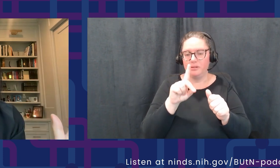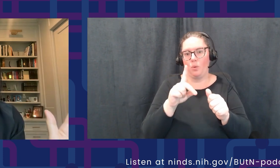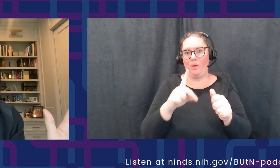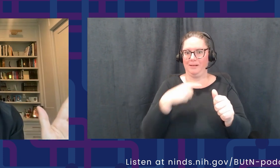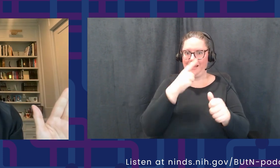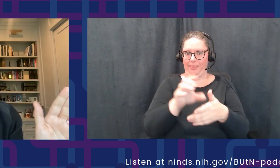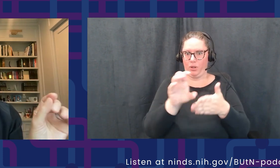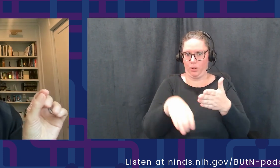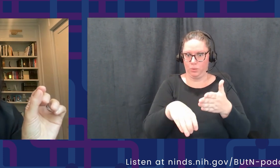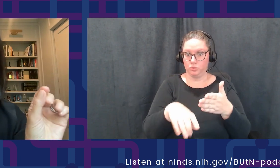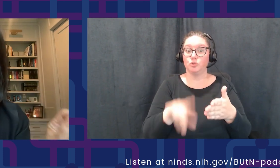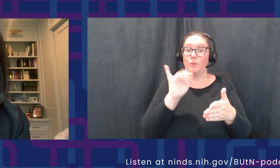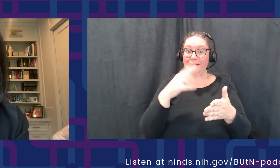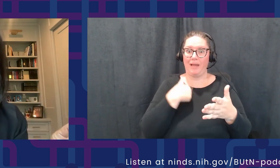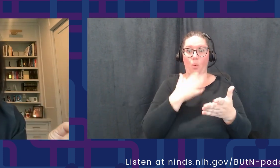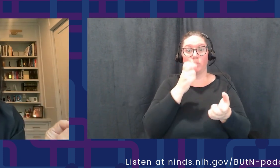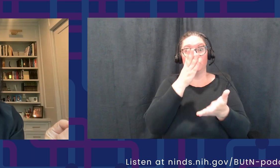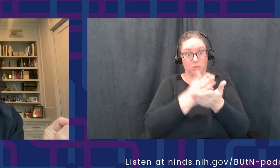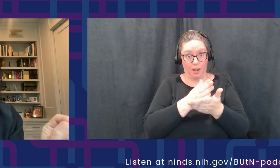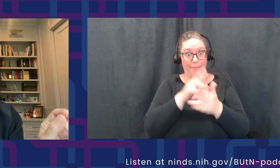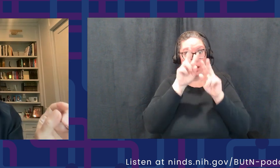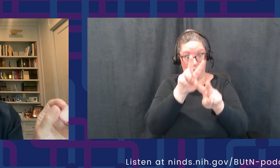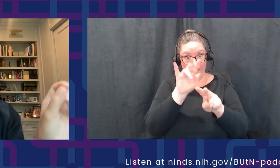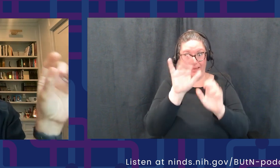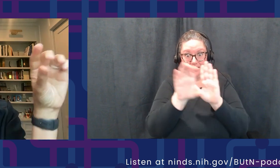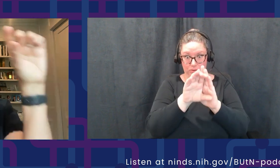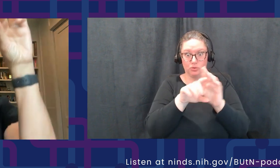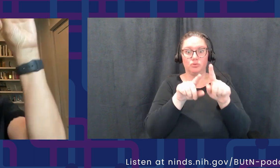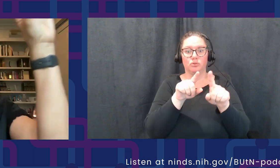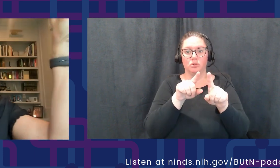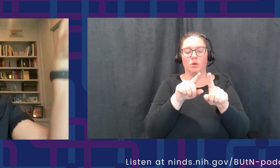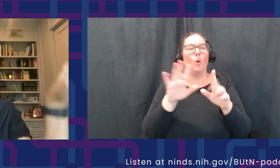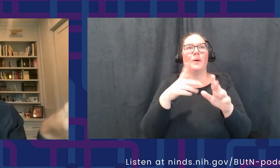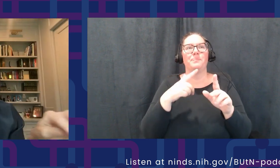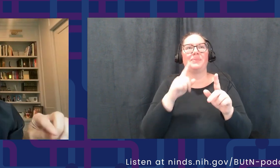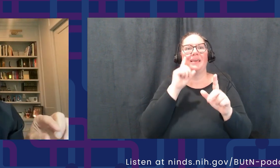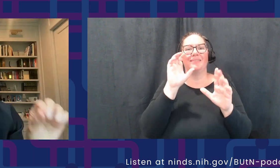So if somebody wants to stop and look at that figure, sorry every figure panel.